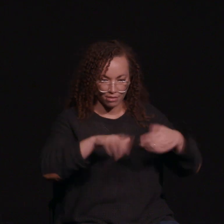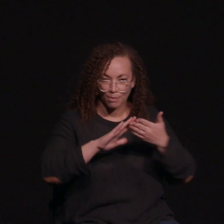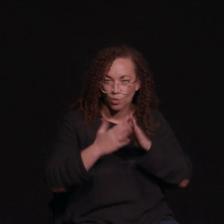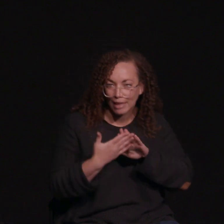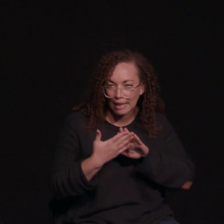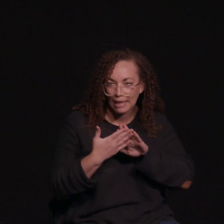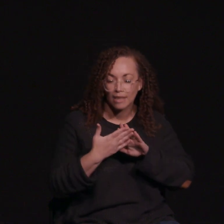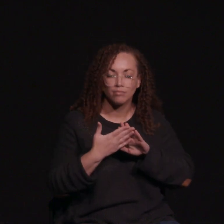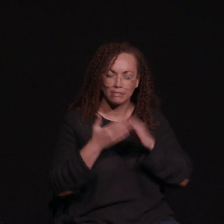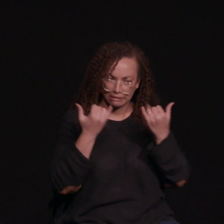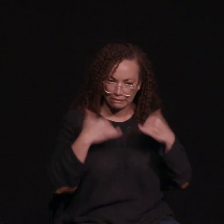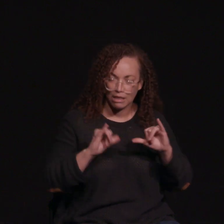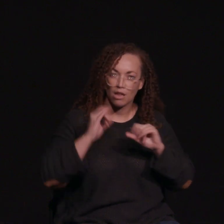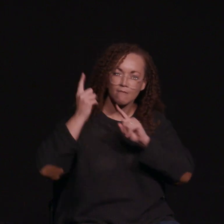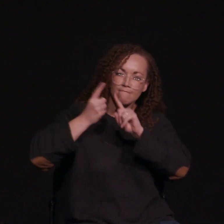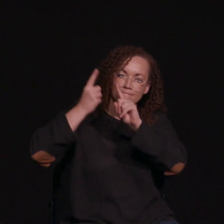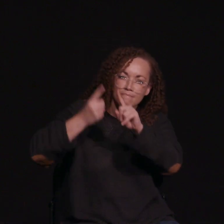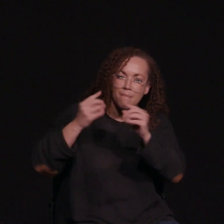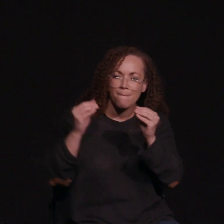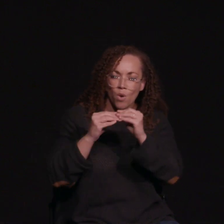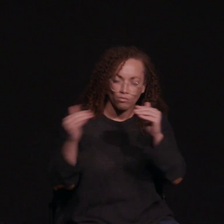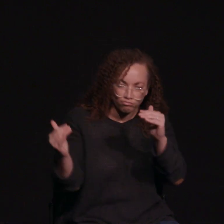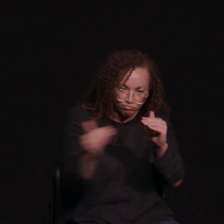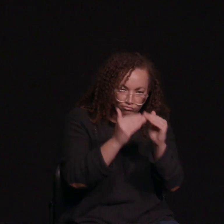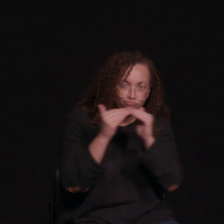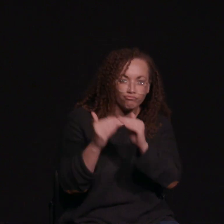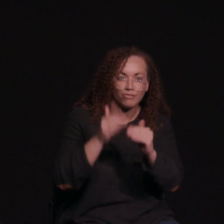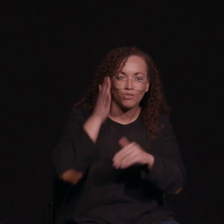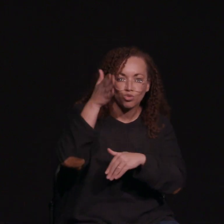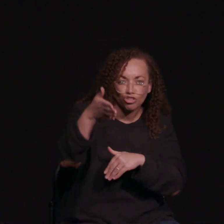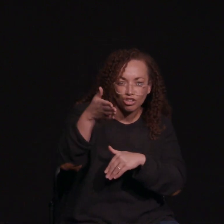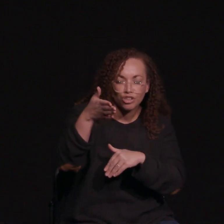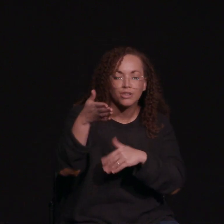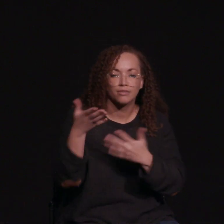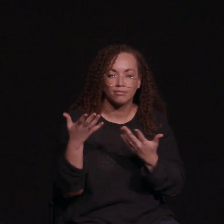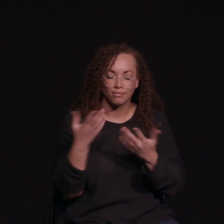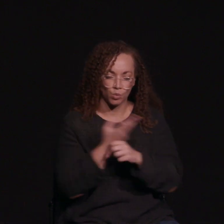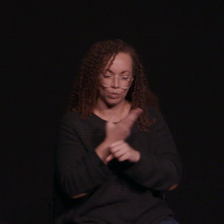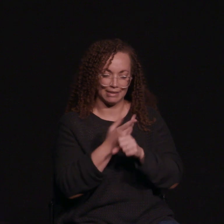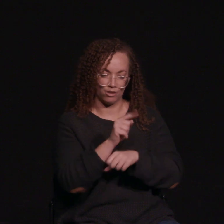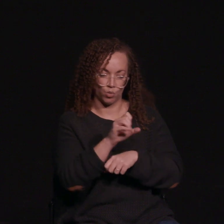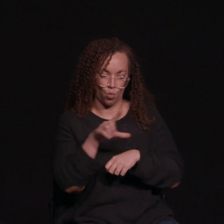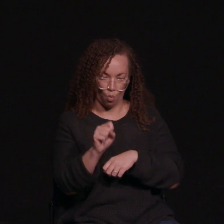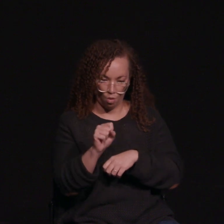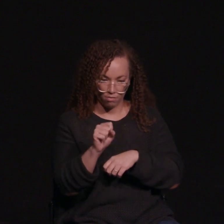futures and engaging the tools that are needed to do that work--that imaginative work.